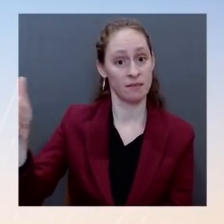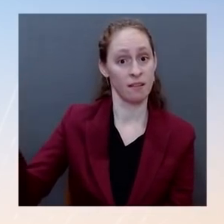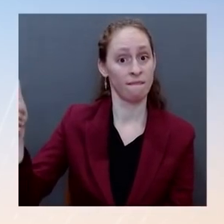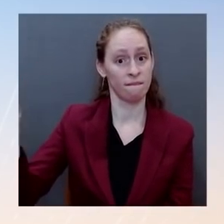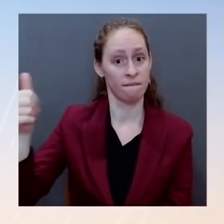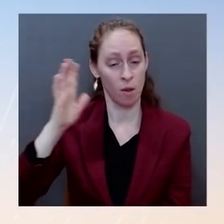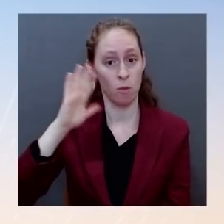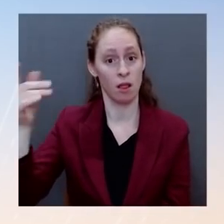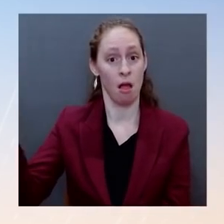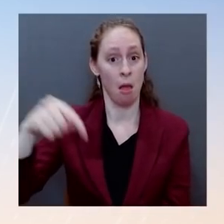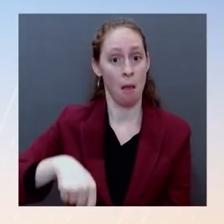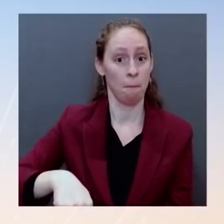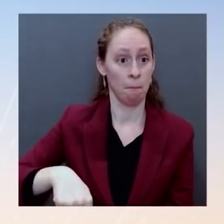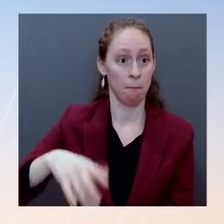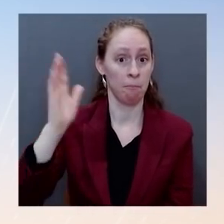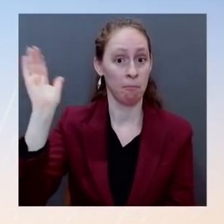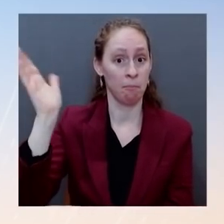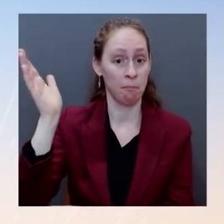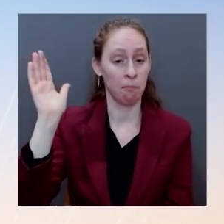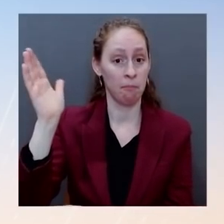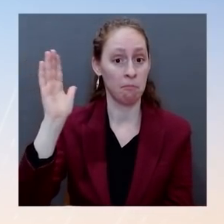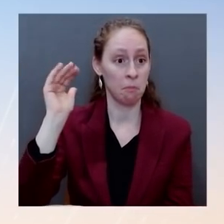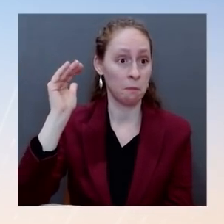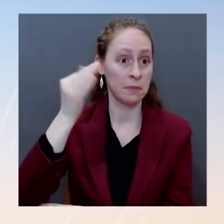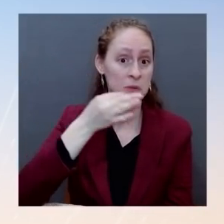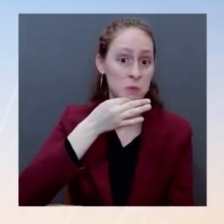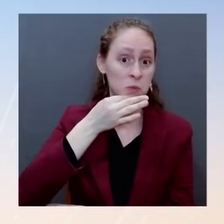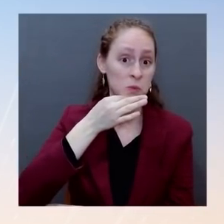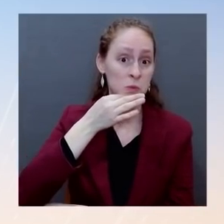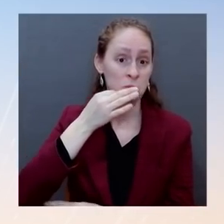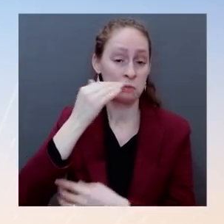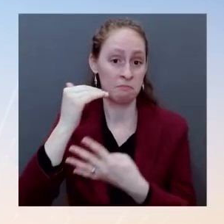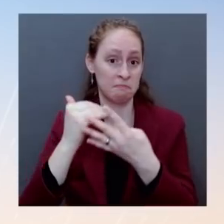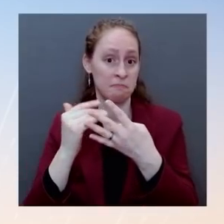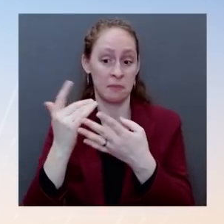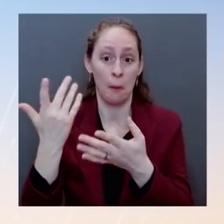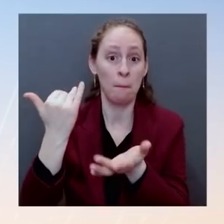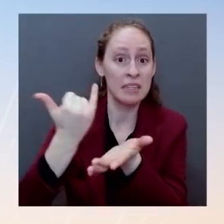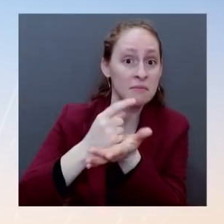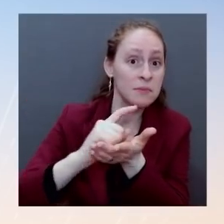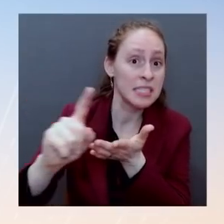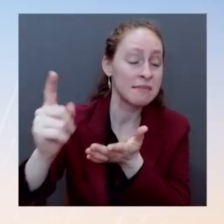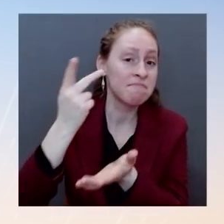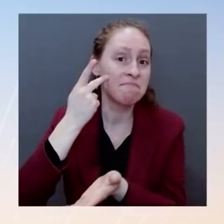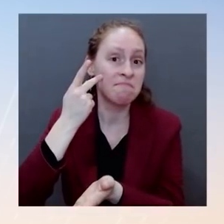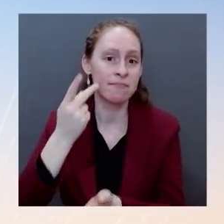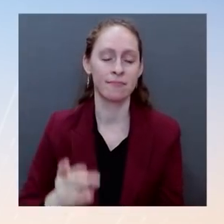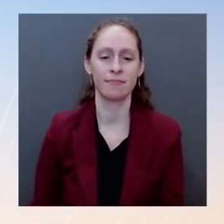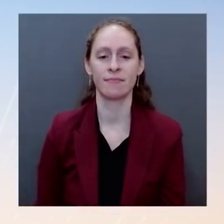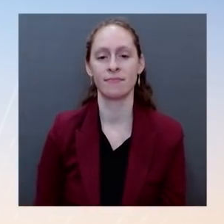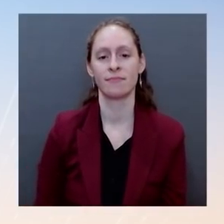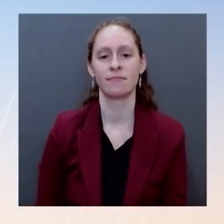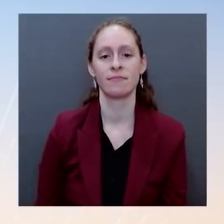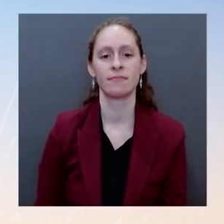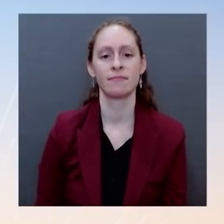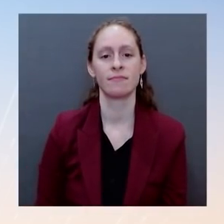But the point is: We've been deploying a number of federal resources, and the President will talk more about specifics and more steps to build on that tomorrow.